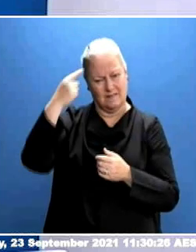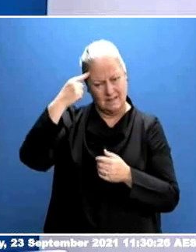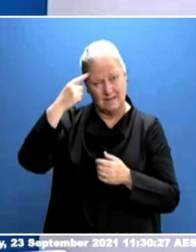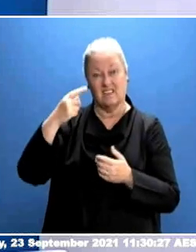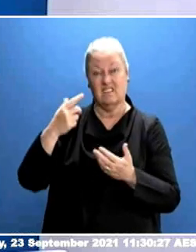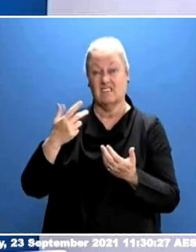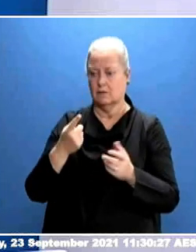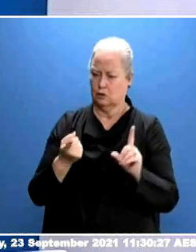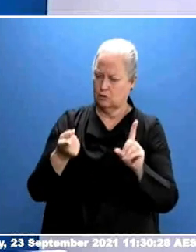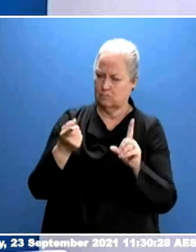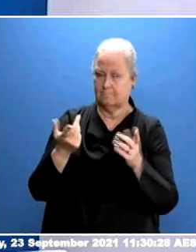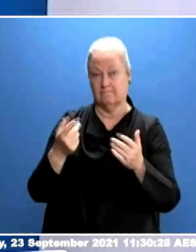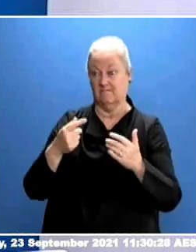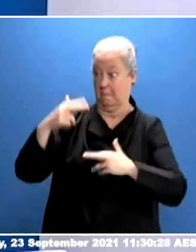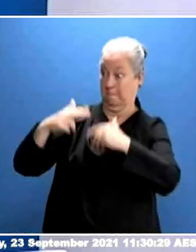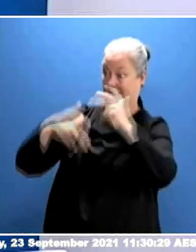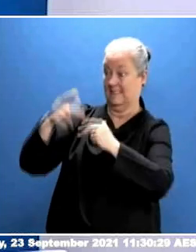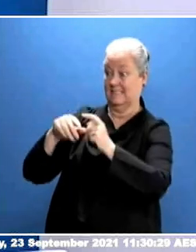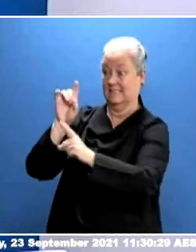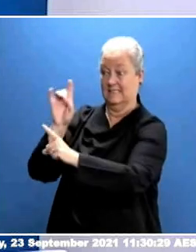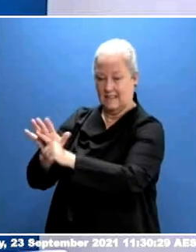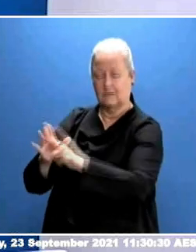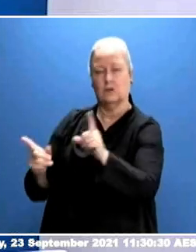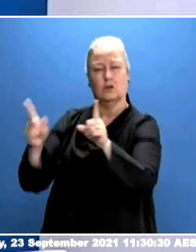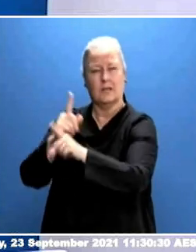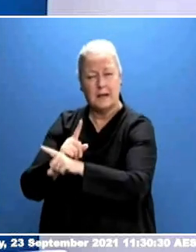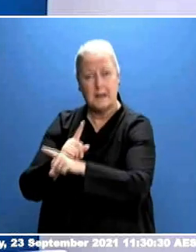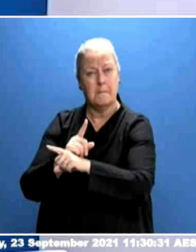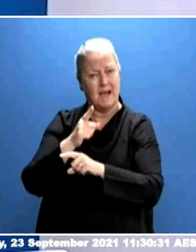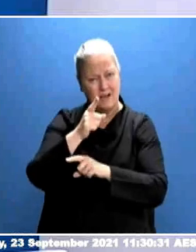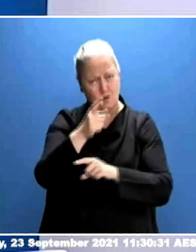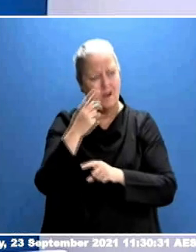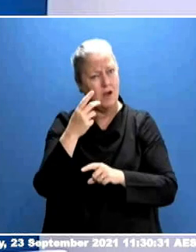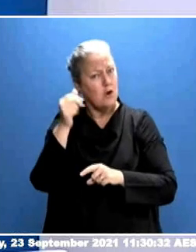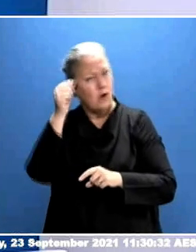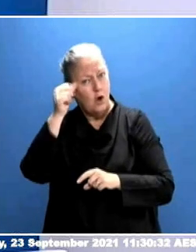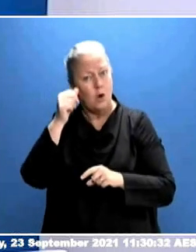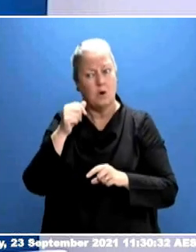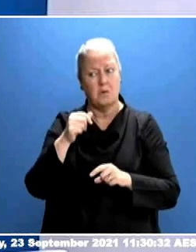of the building, but you're not aware, I take it, of any plans to change the location of the facility?